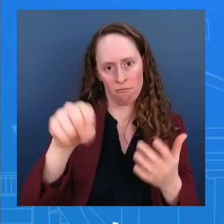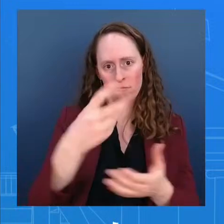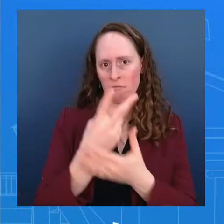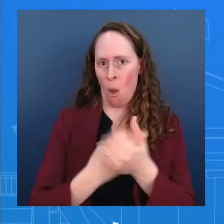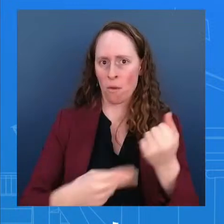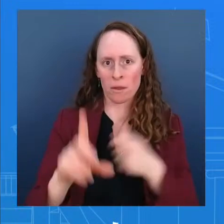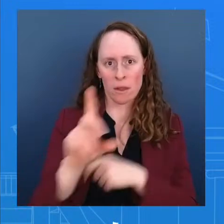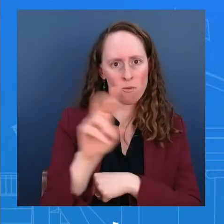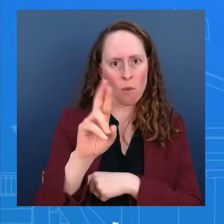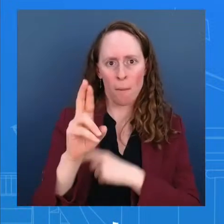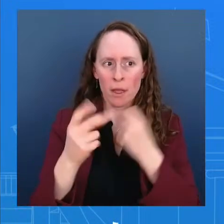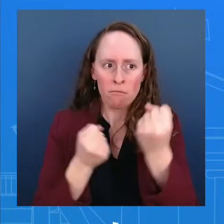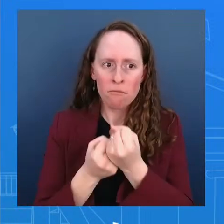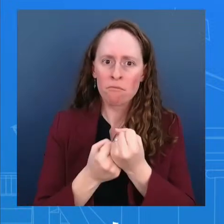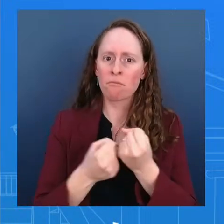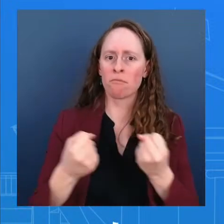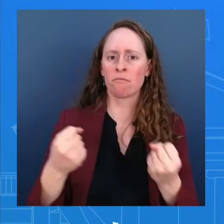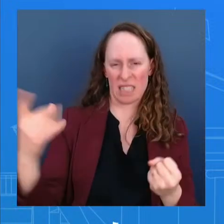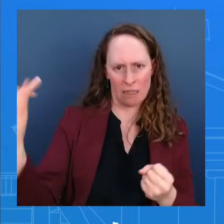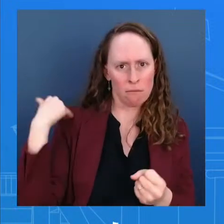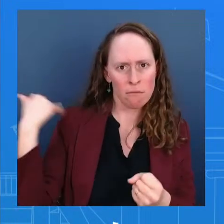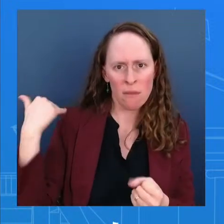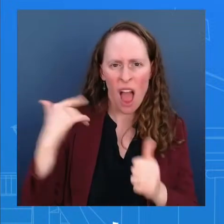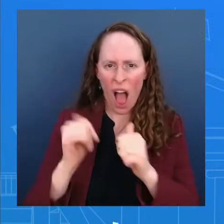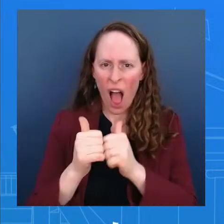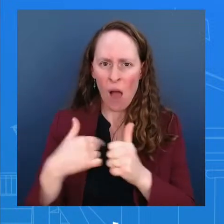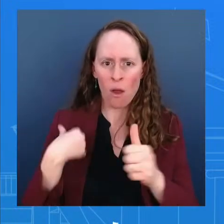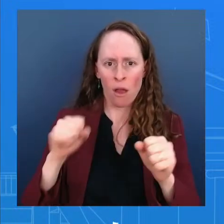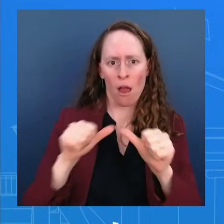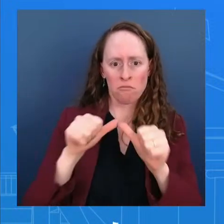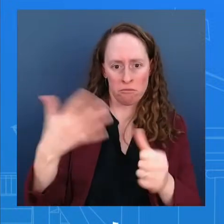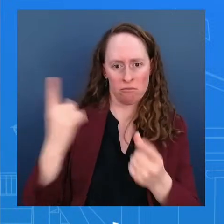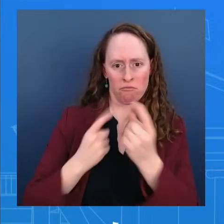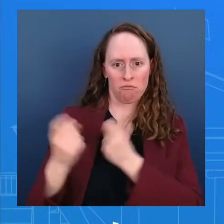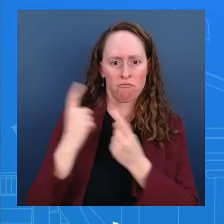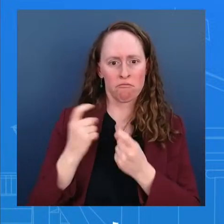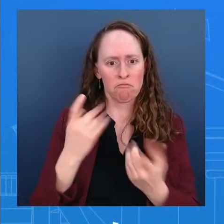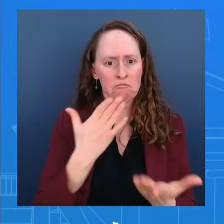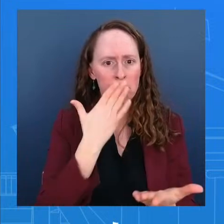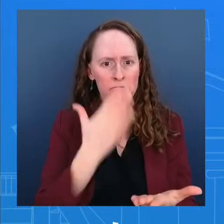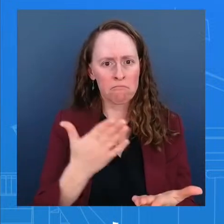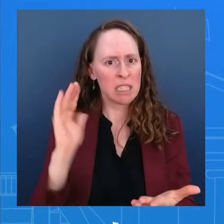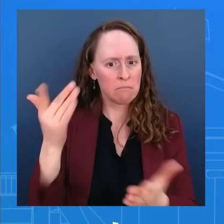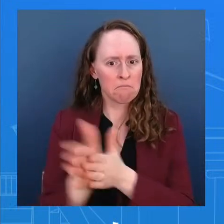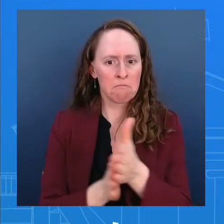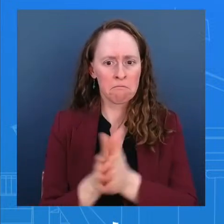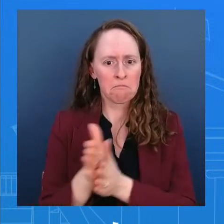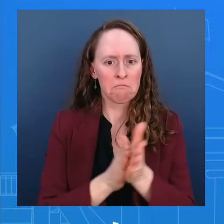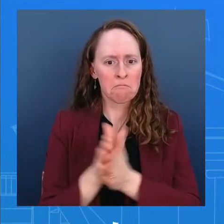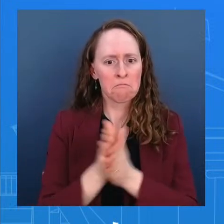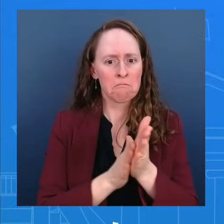So, my hope is that, in fact, just given the sheer significance and stakes at play